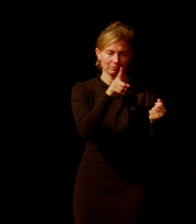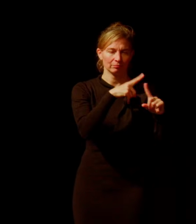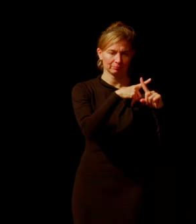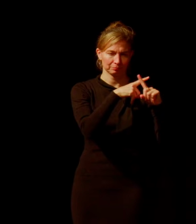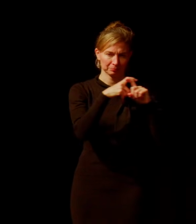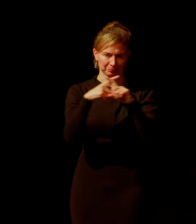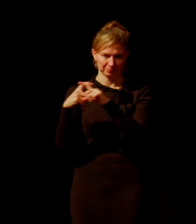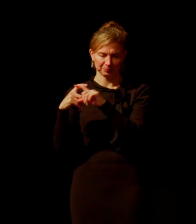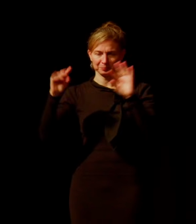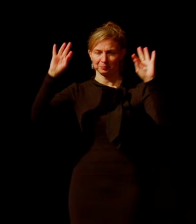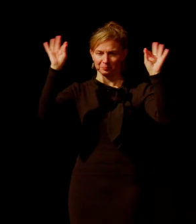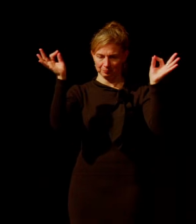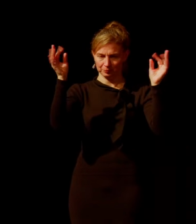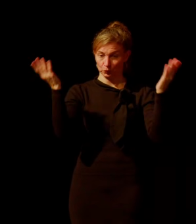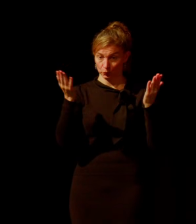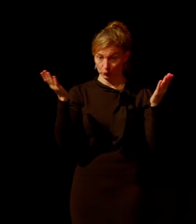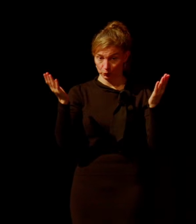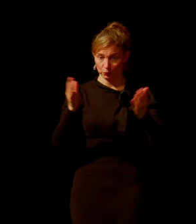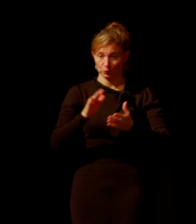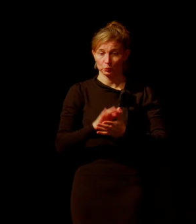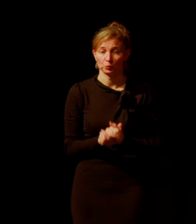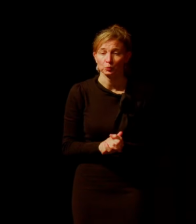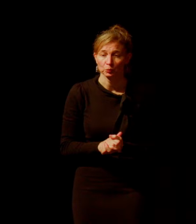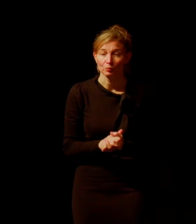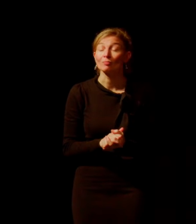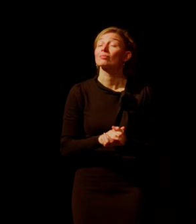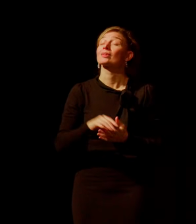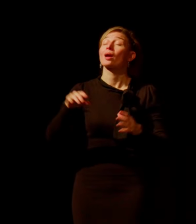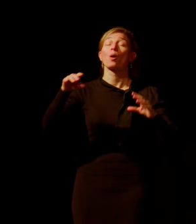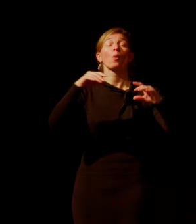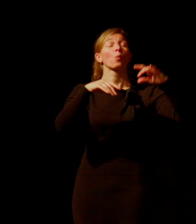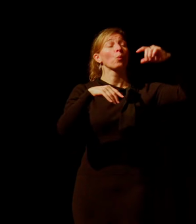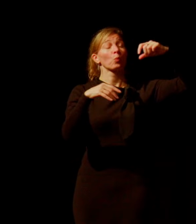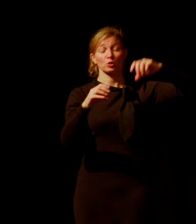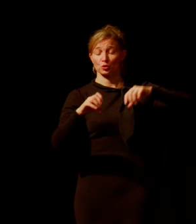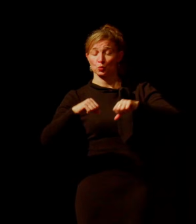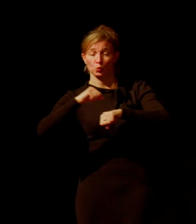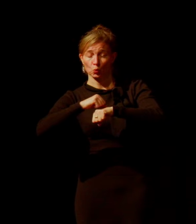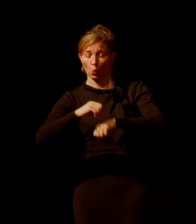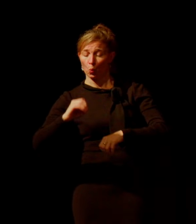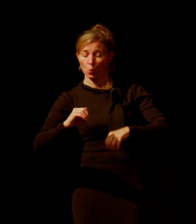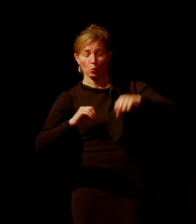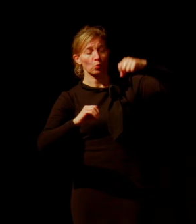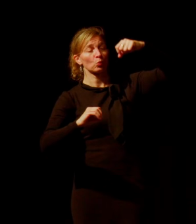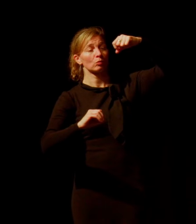“Dripping water wears through stone.” Building confidence is much the same.